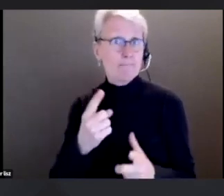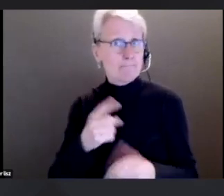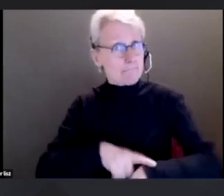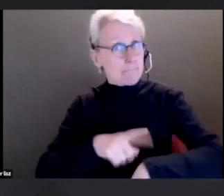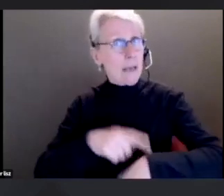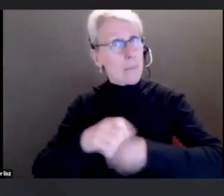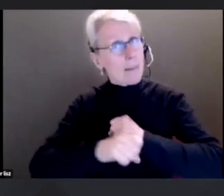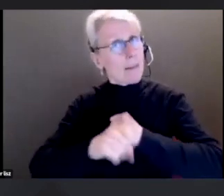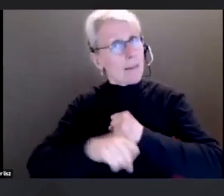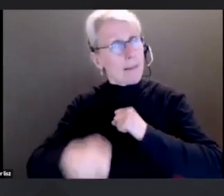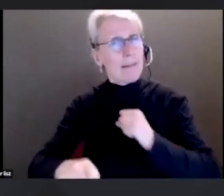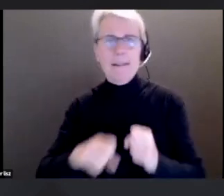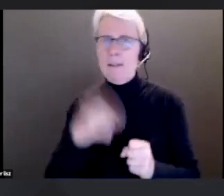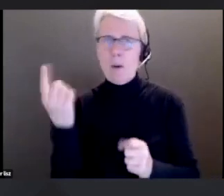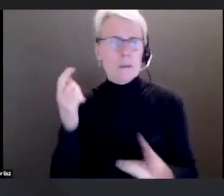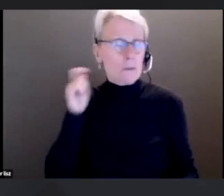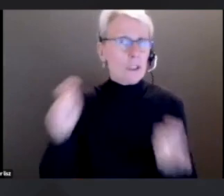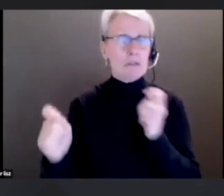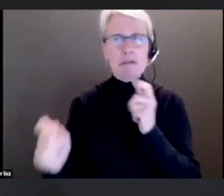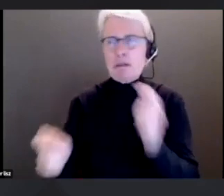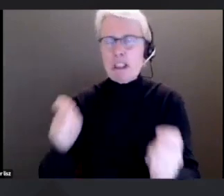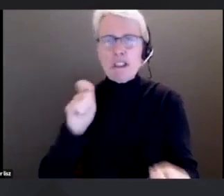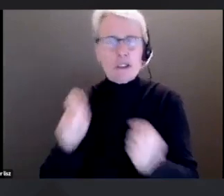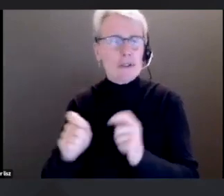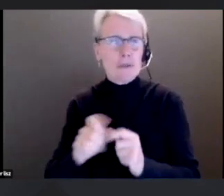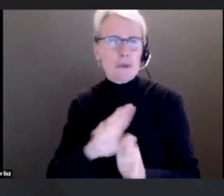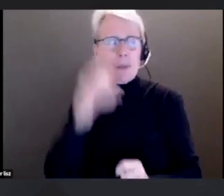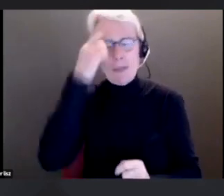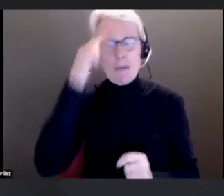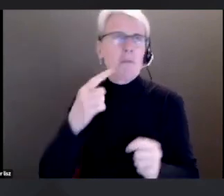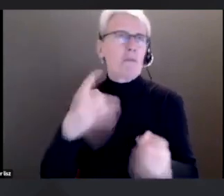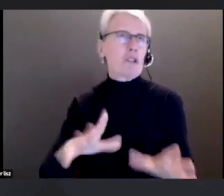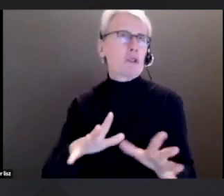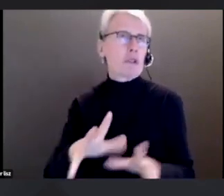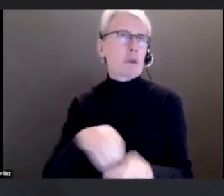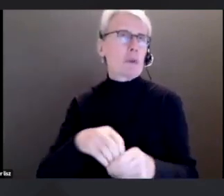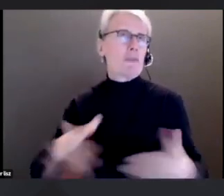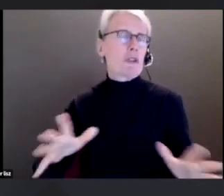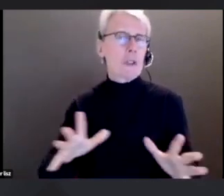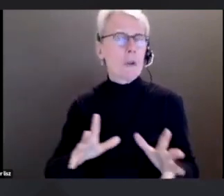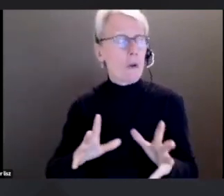and give yourself grace in the journey. And yeah, and also again,